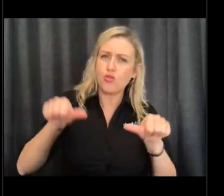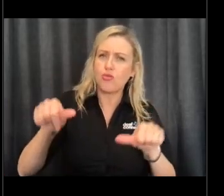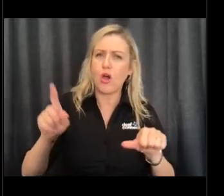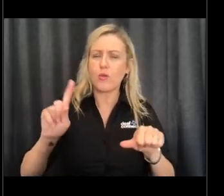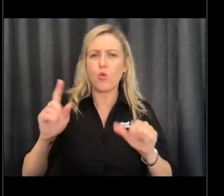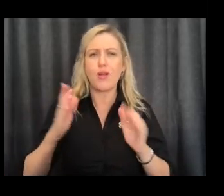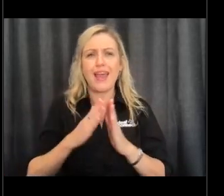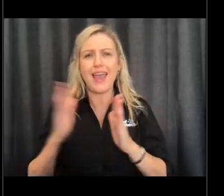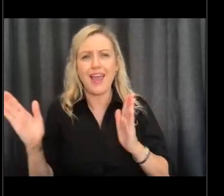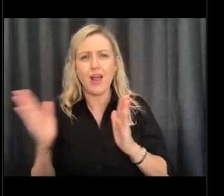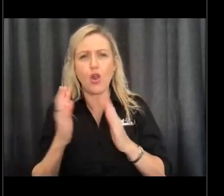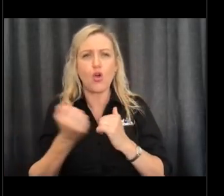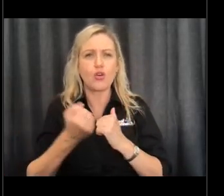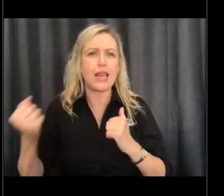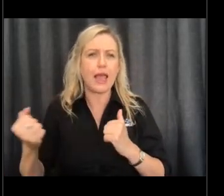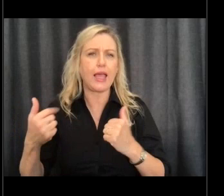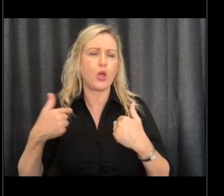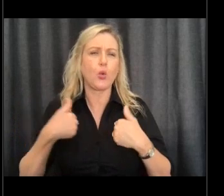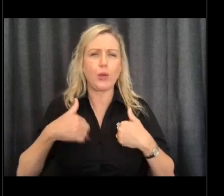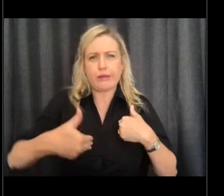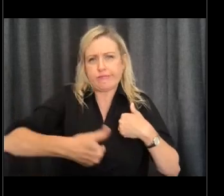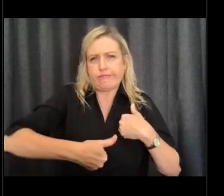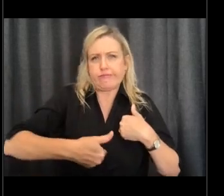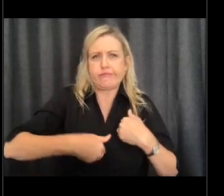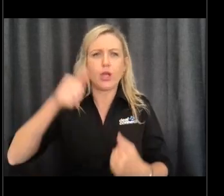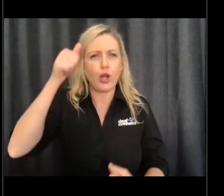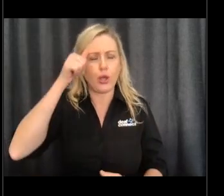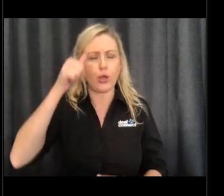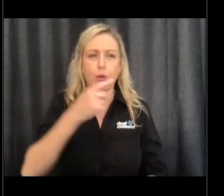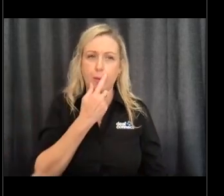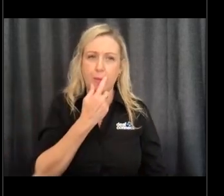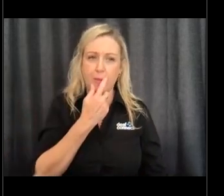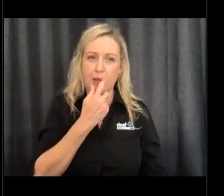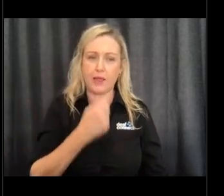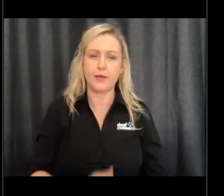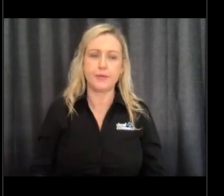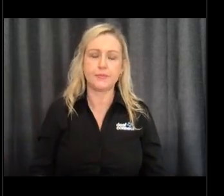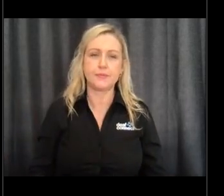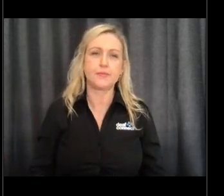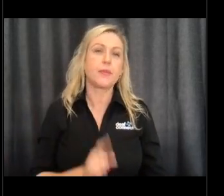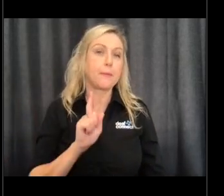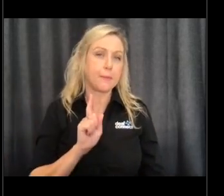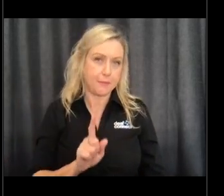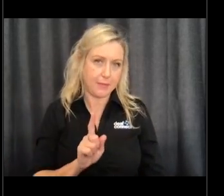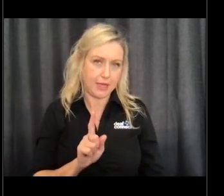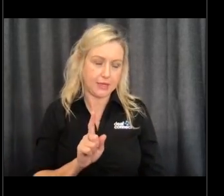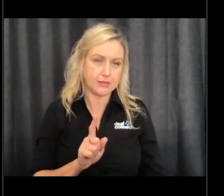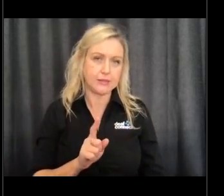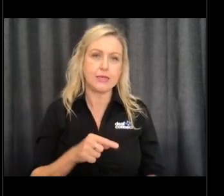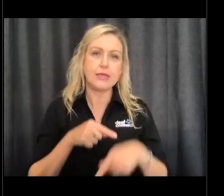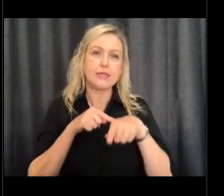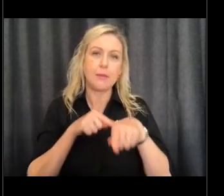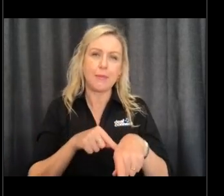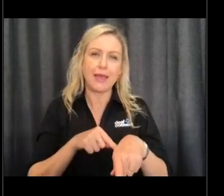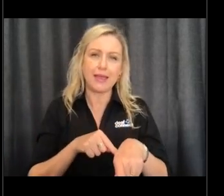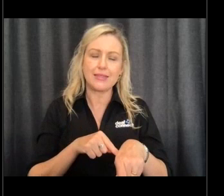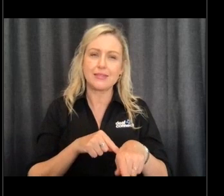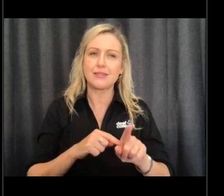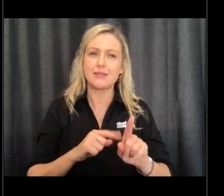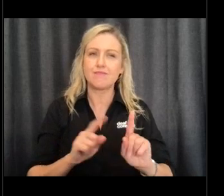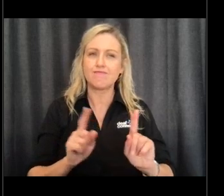And the only caveat I'd put on that is depending on the nature of the trades,